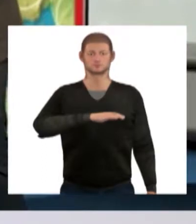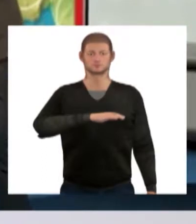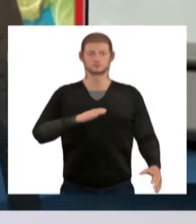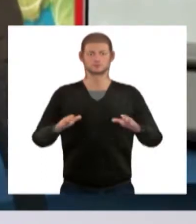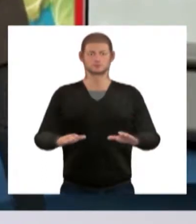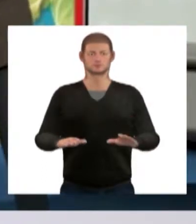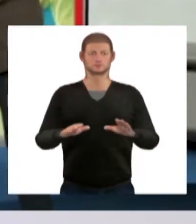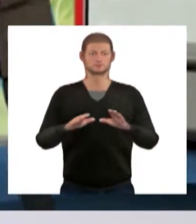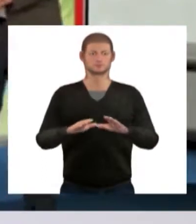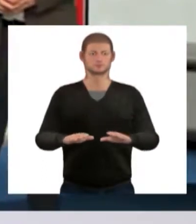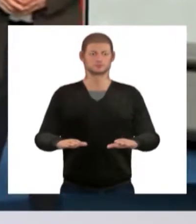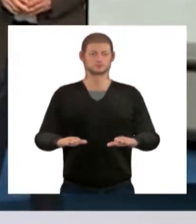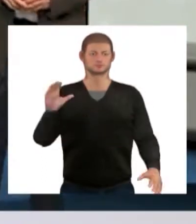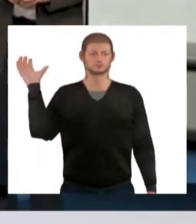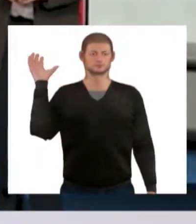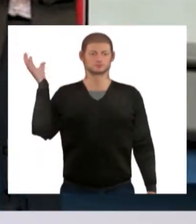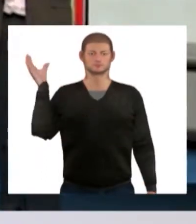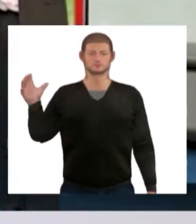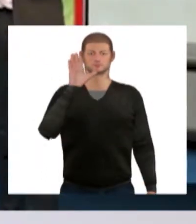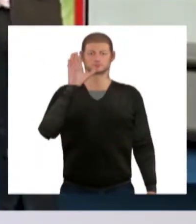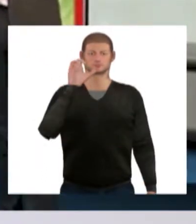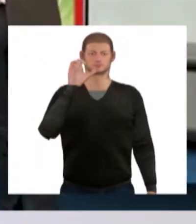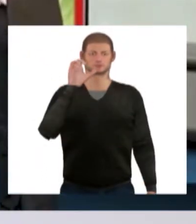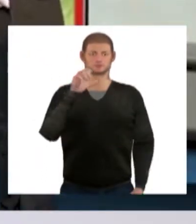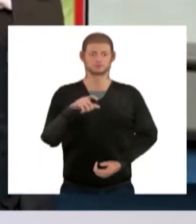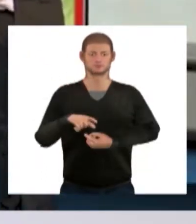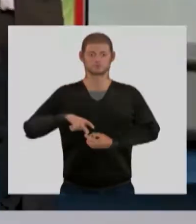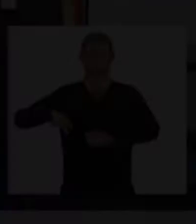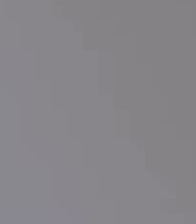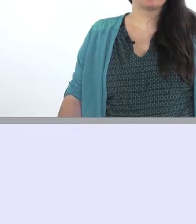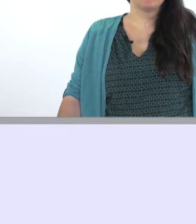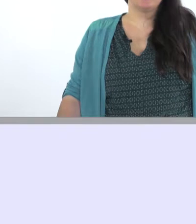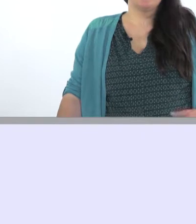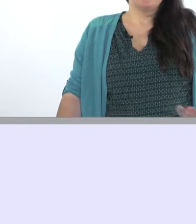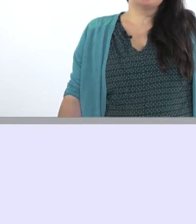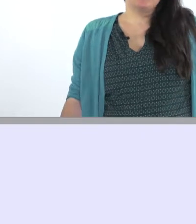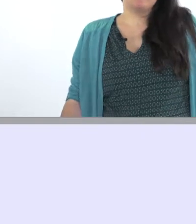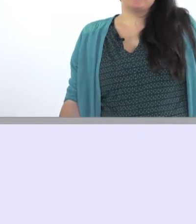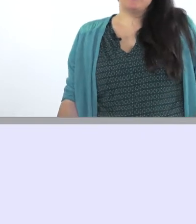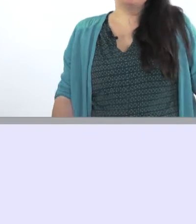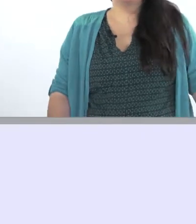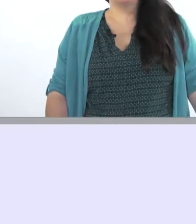so the it is likely to keep unsettled, specially this afternoon. As you have seen,